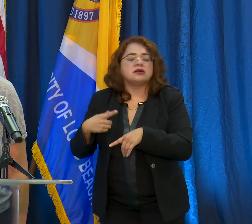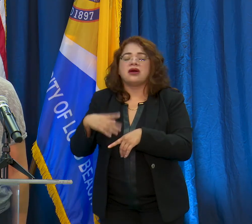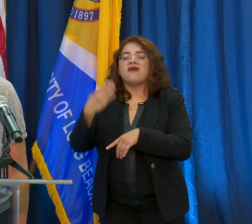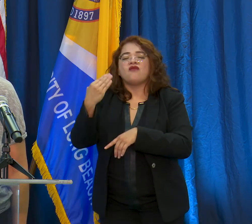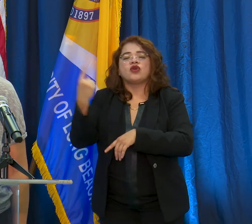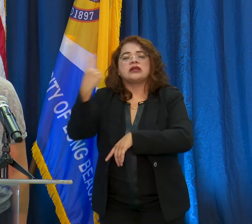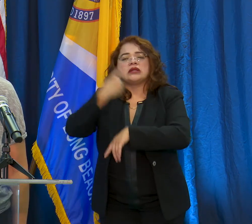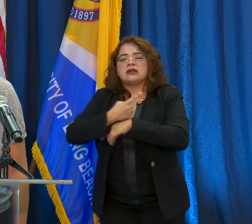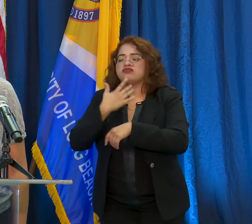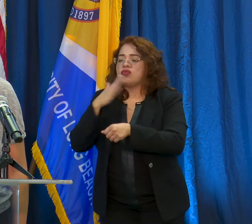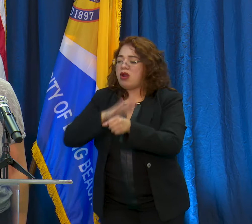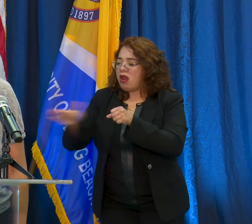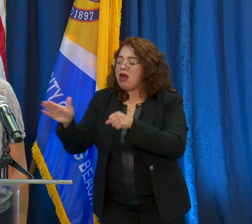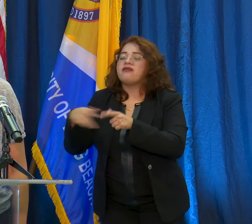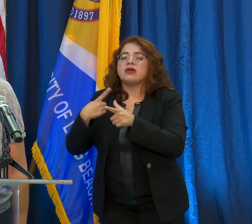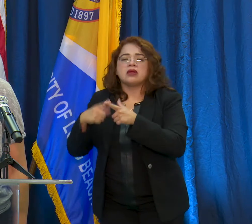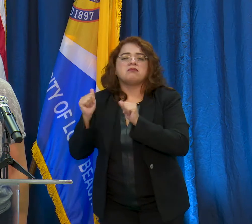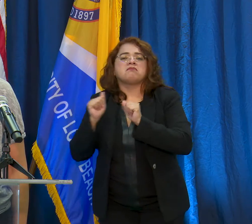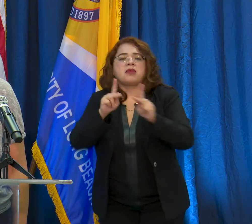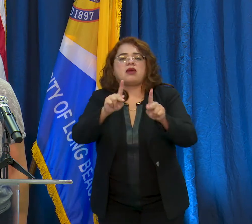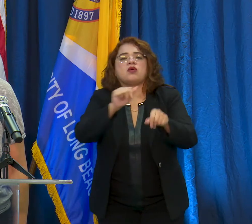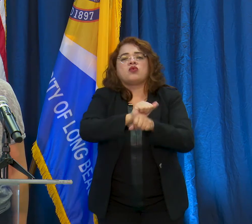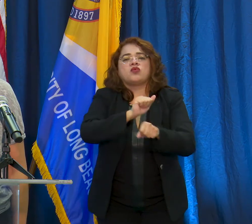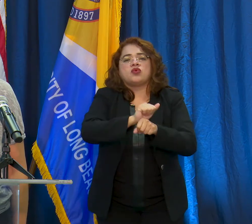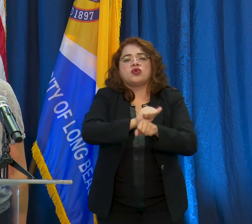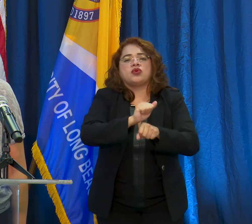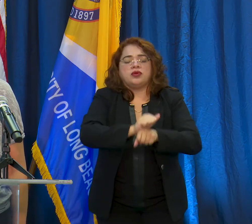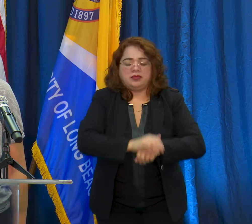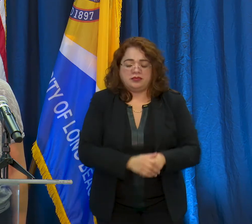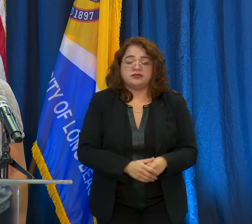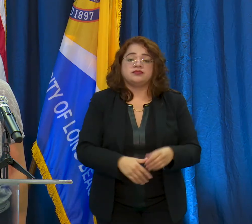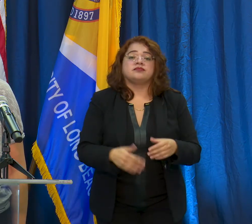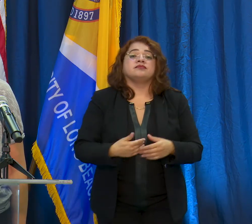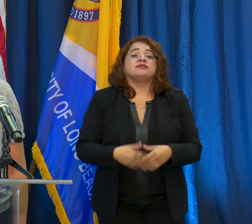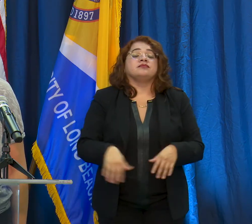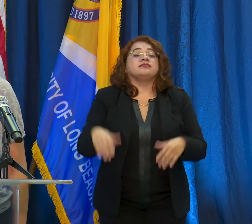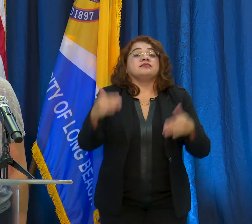Next, I'd like to share some more information regarding contact tracing.